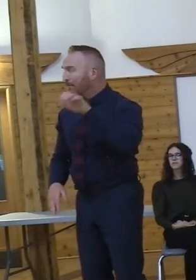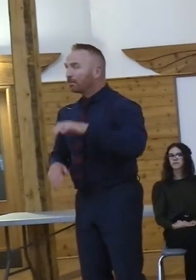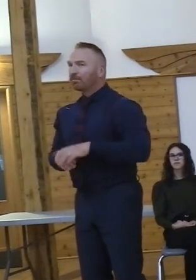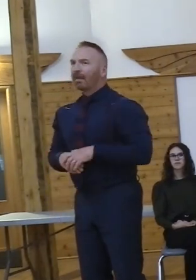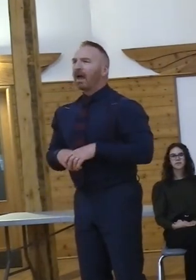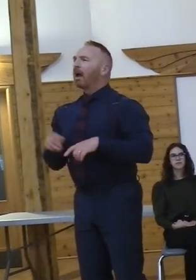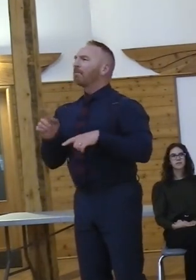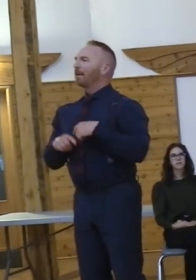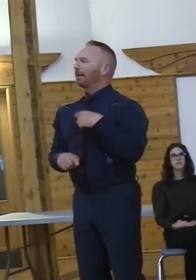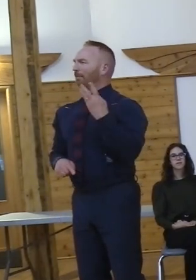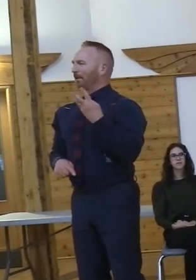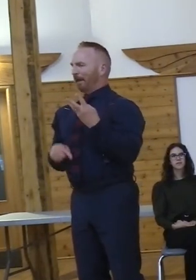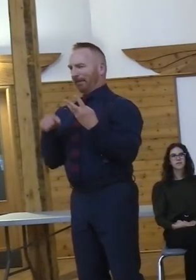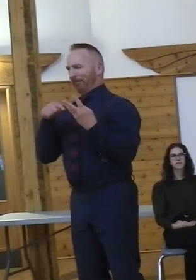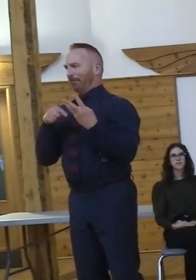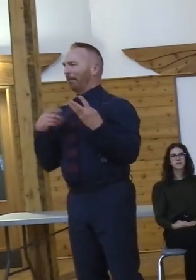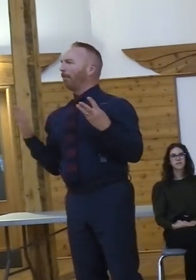Why Winnipeg?